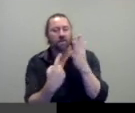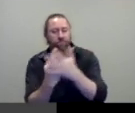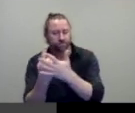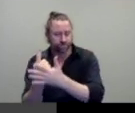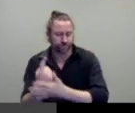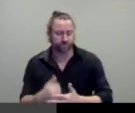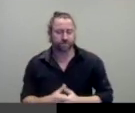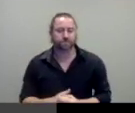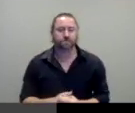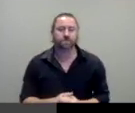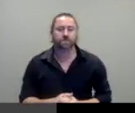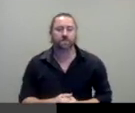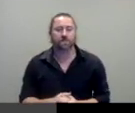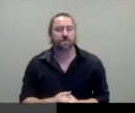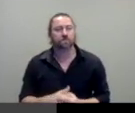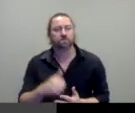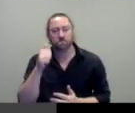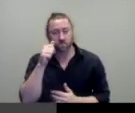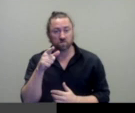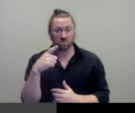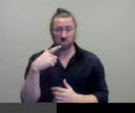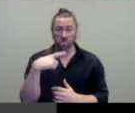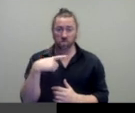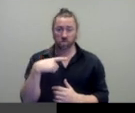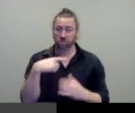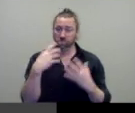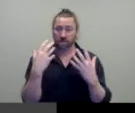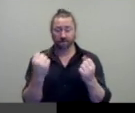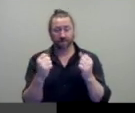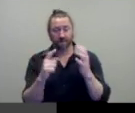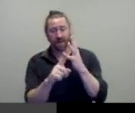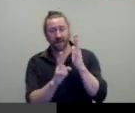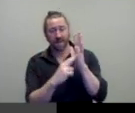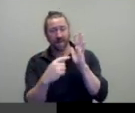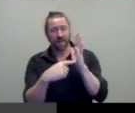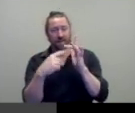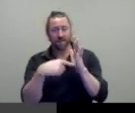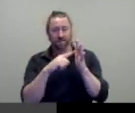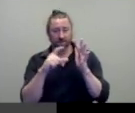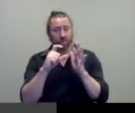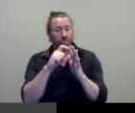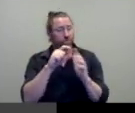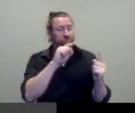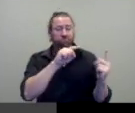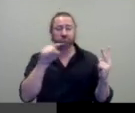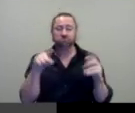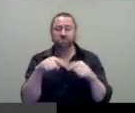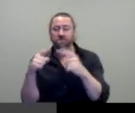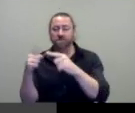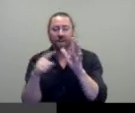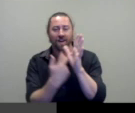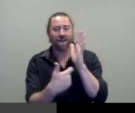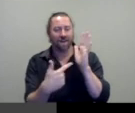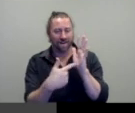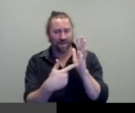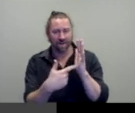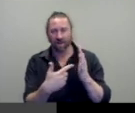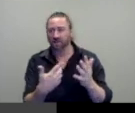despite or maybe even because of untitled artworks being uh the titles being uninteresting